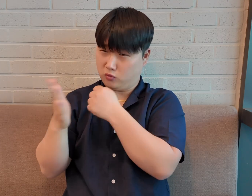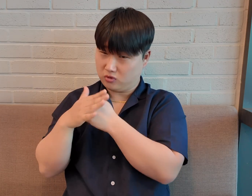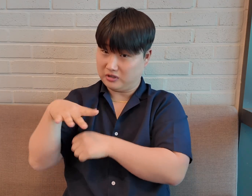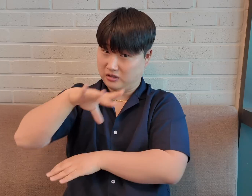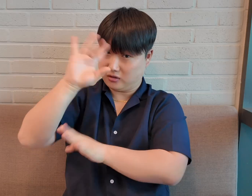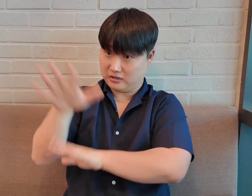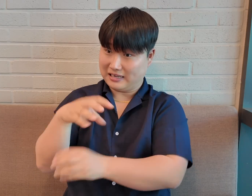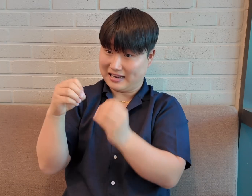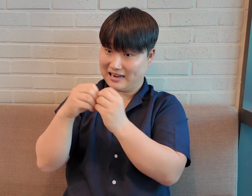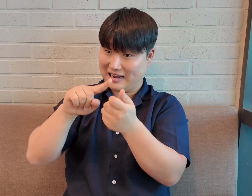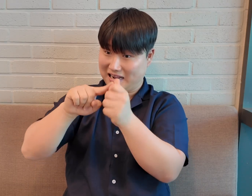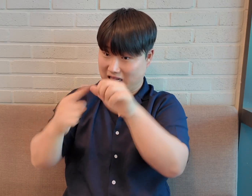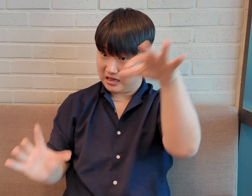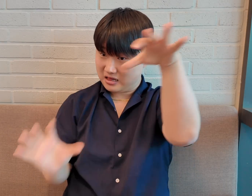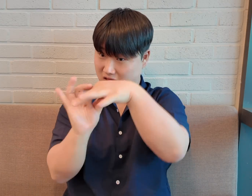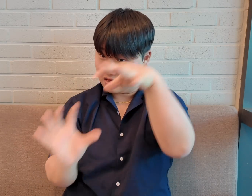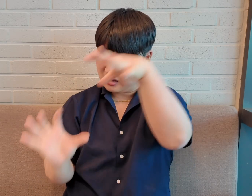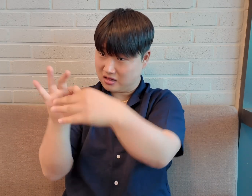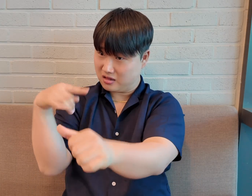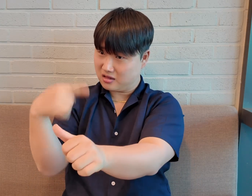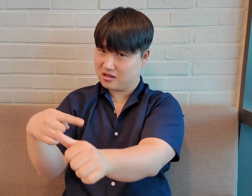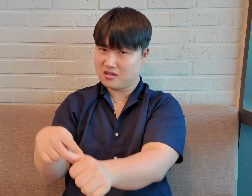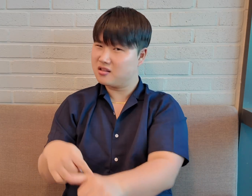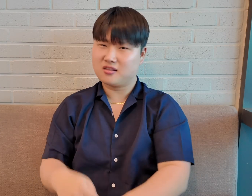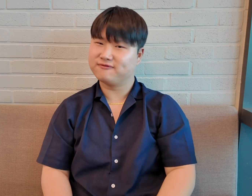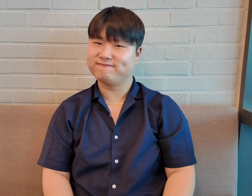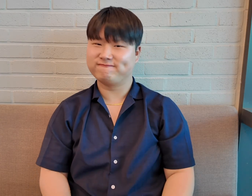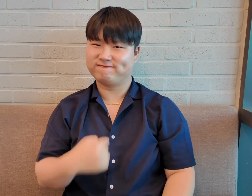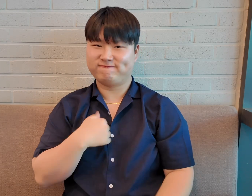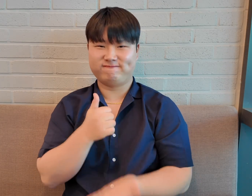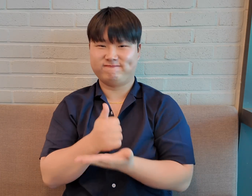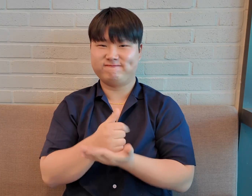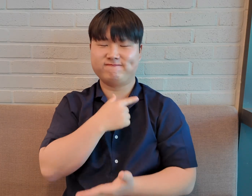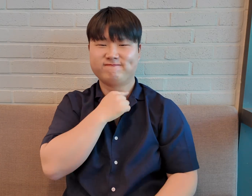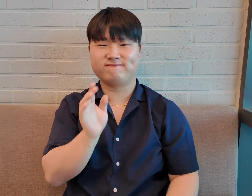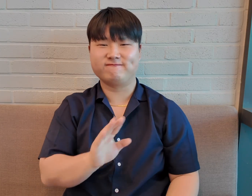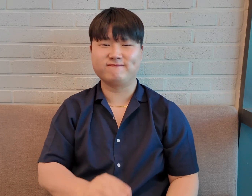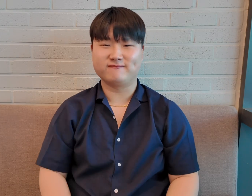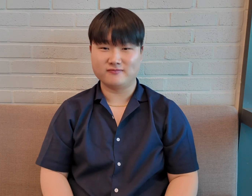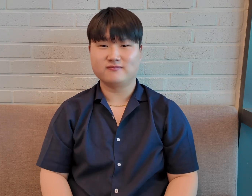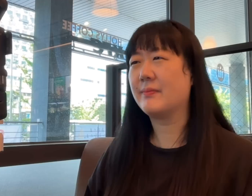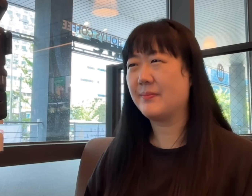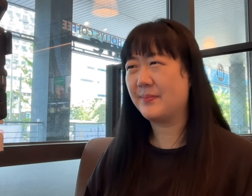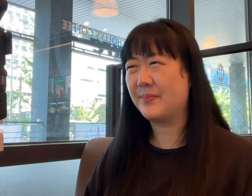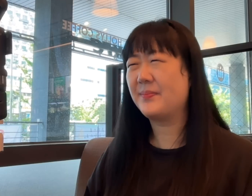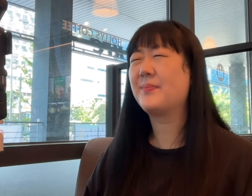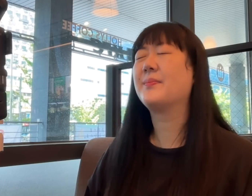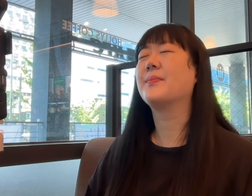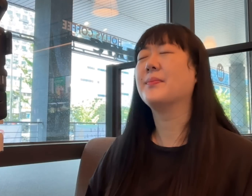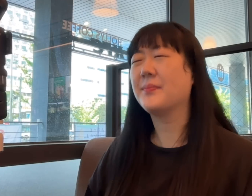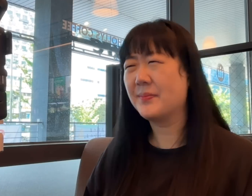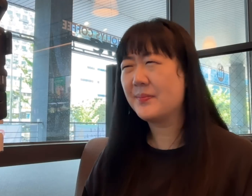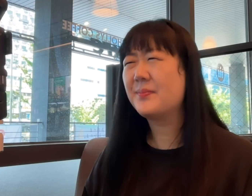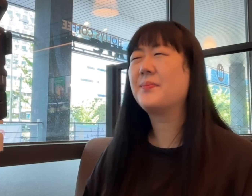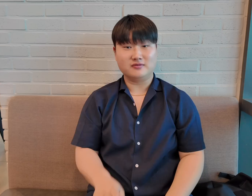I don't recommend learning sign language by corresponding to sentences. Nod, that's right.